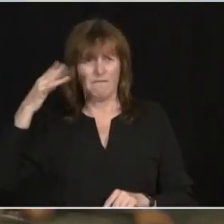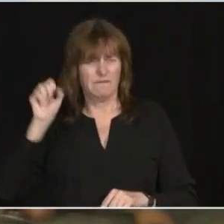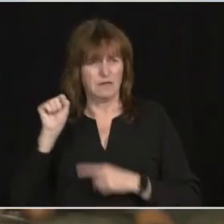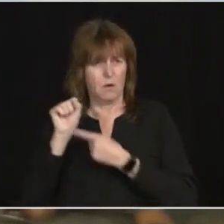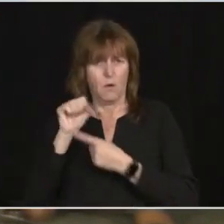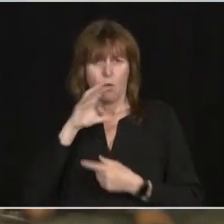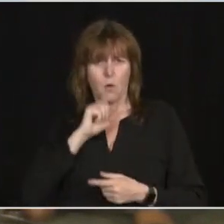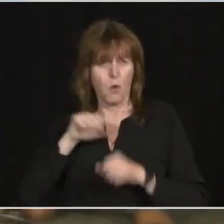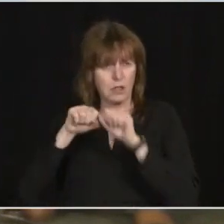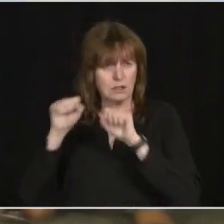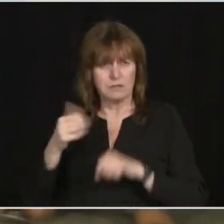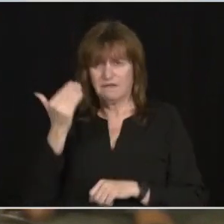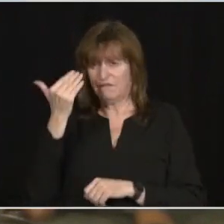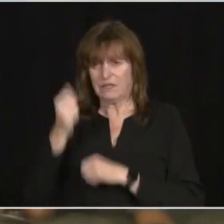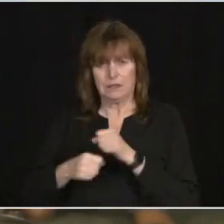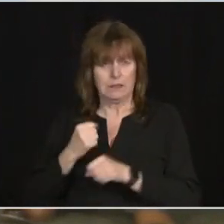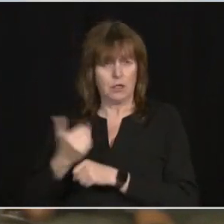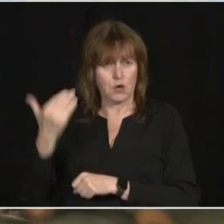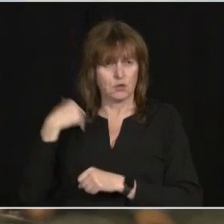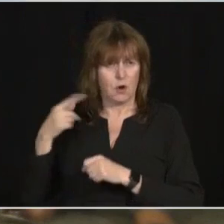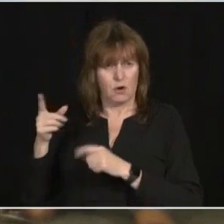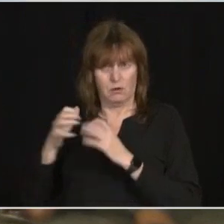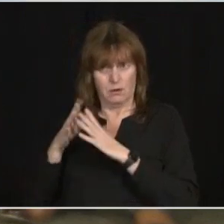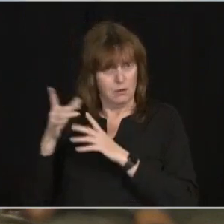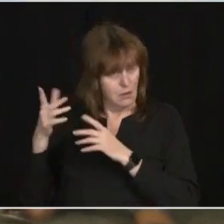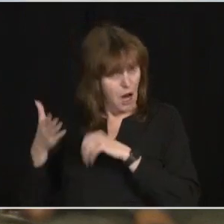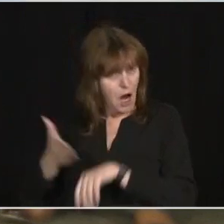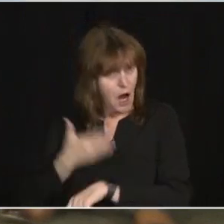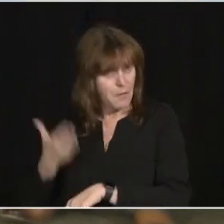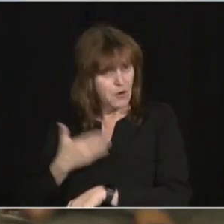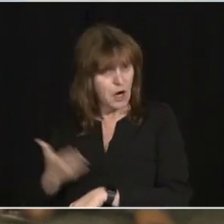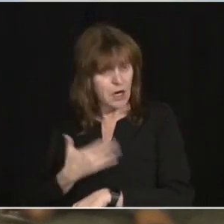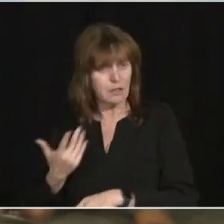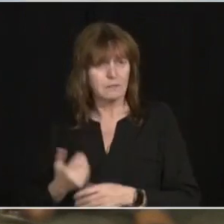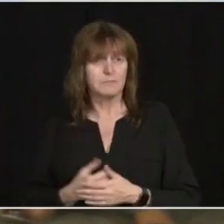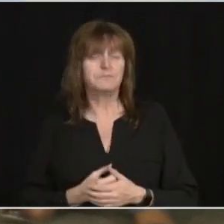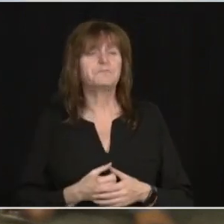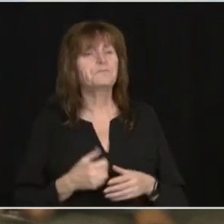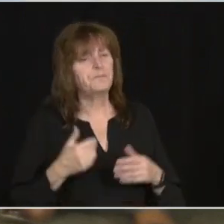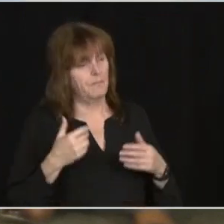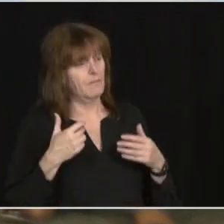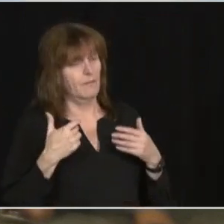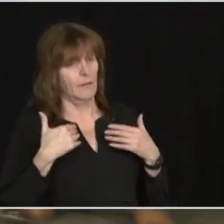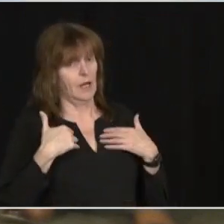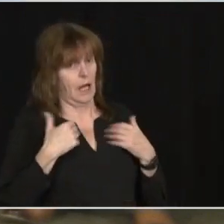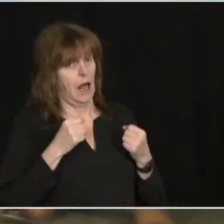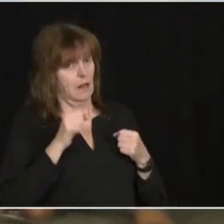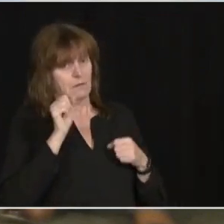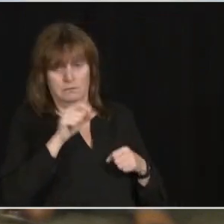looking at upgrading all our systems. We want to have a nimble system that's ready to go.